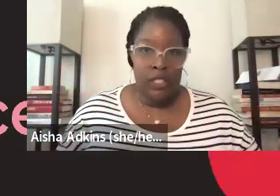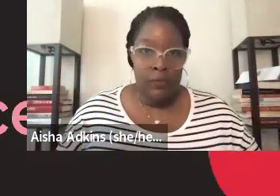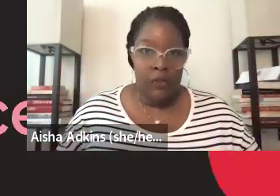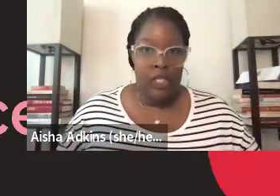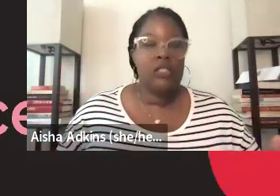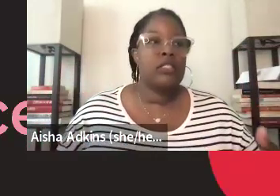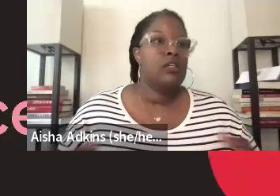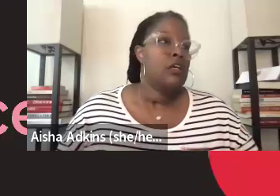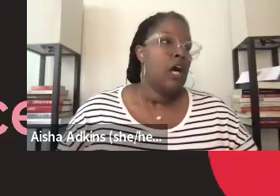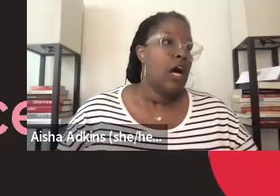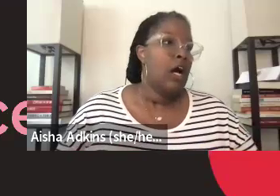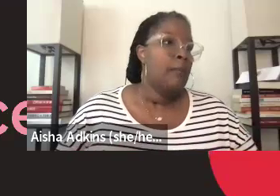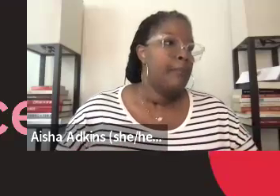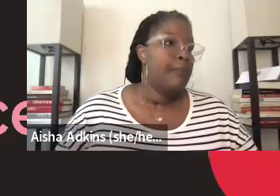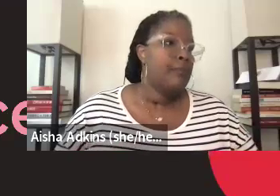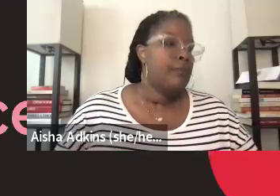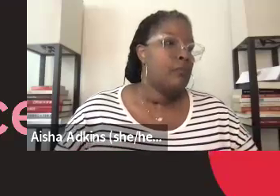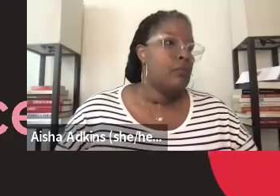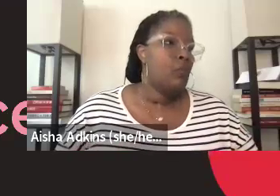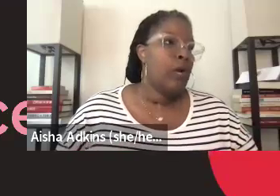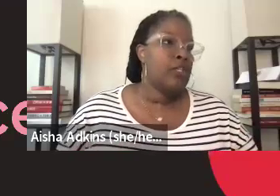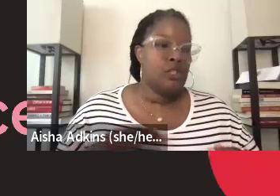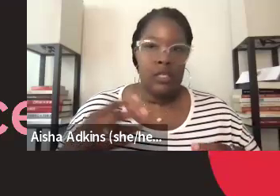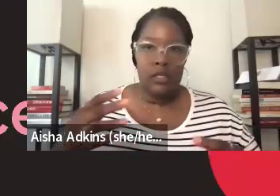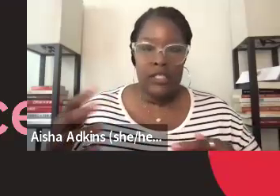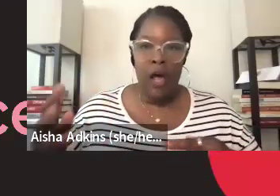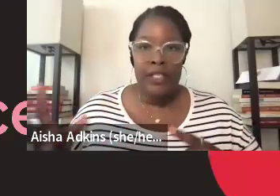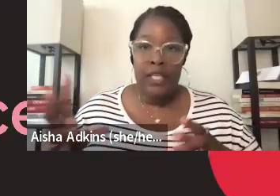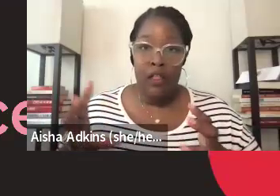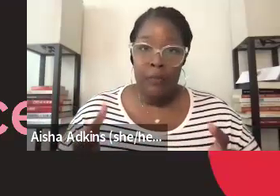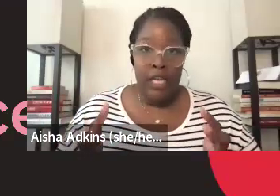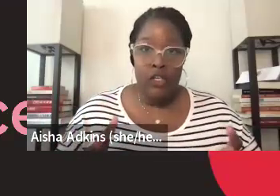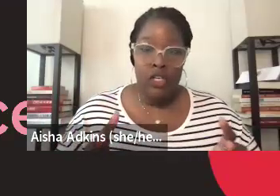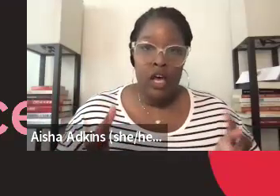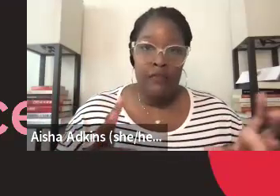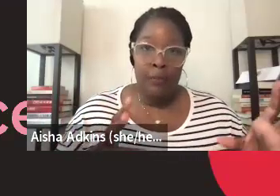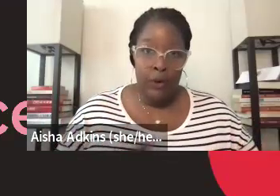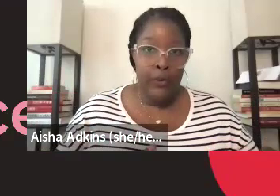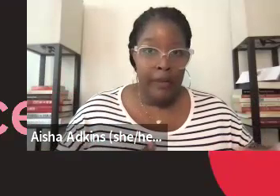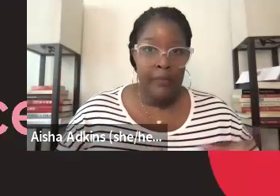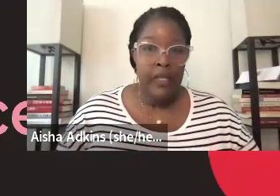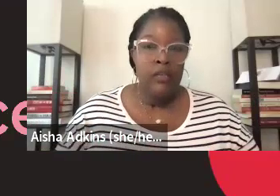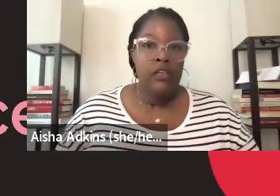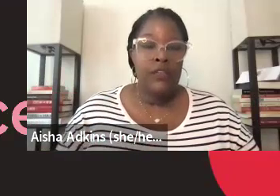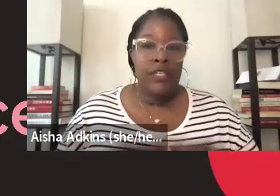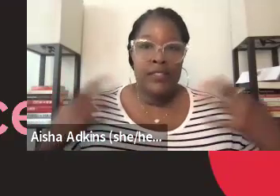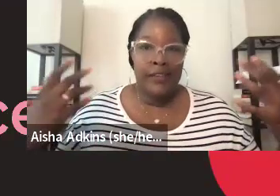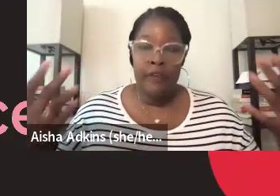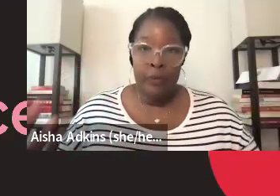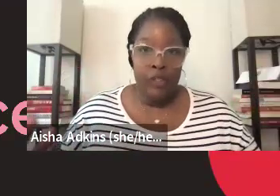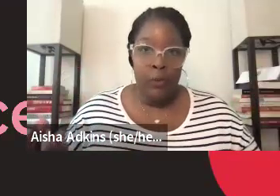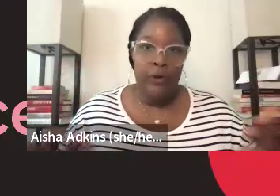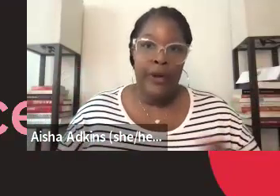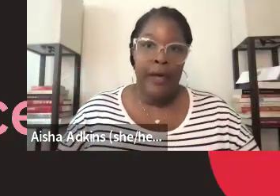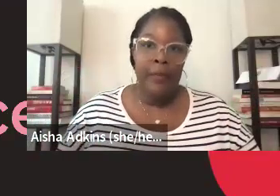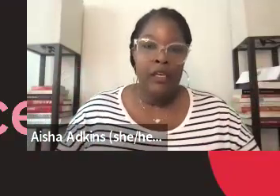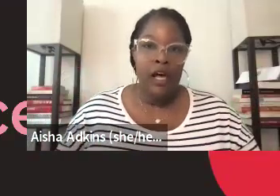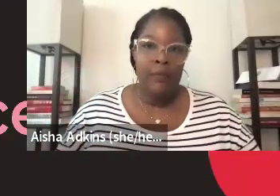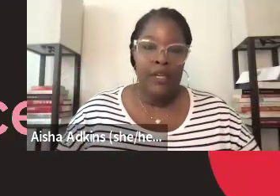disabilities, which is obviously a limitation of the program. This is a governmental program